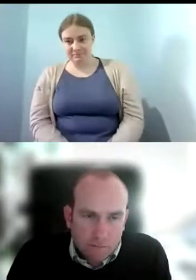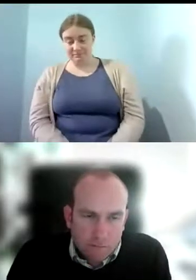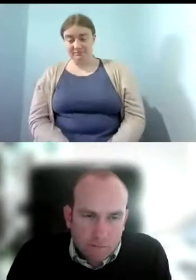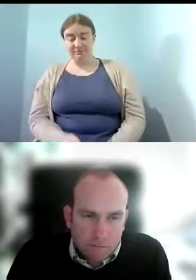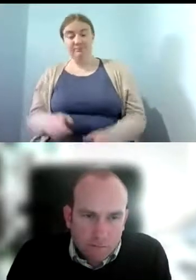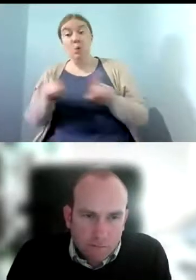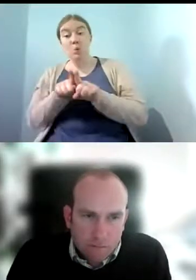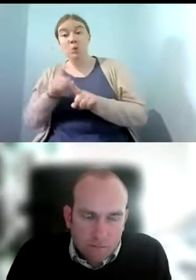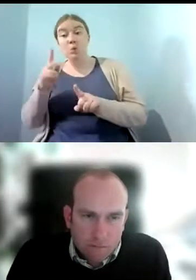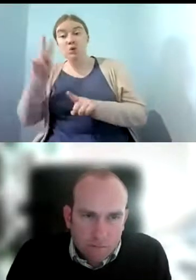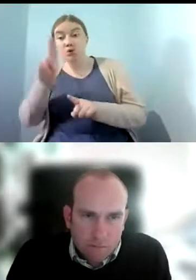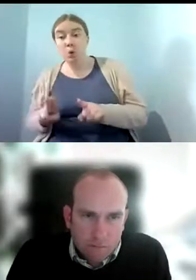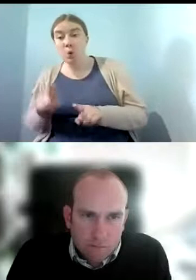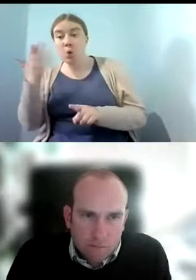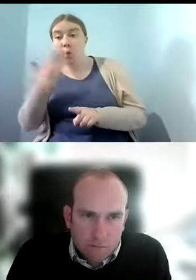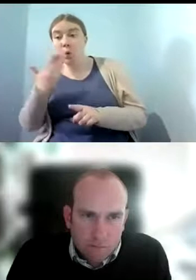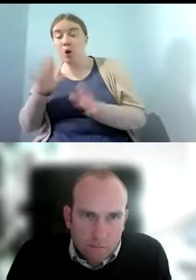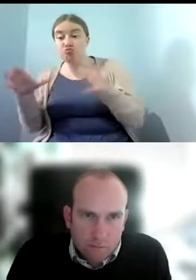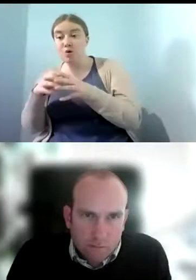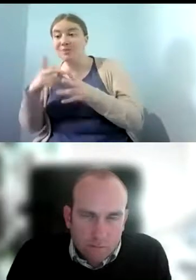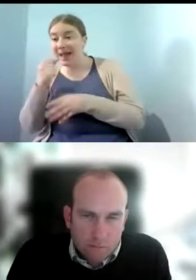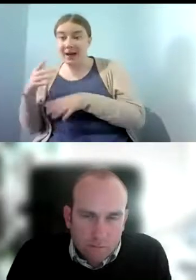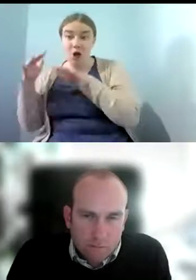on and then we'll have a series of open days that other members of the public can join